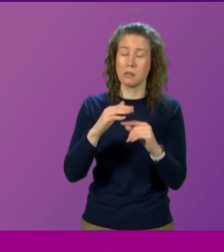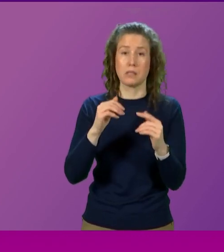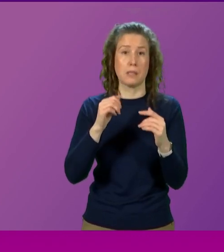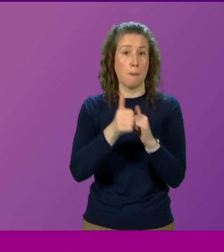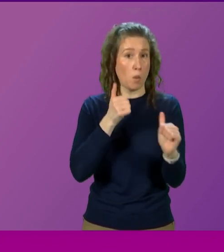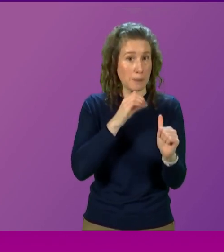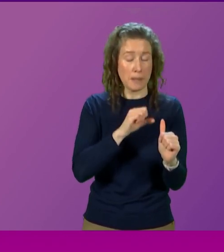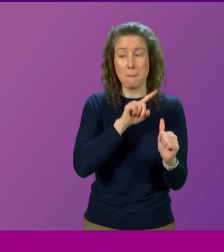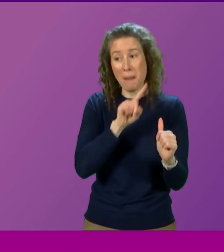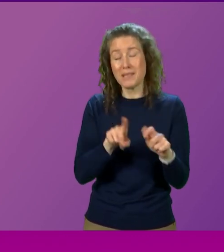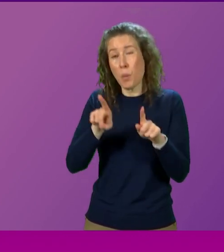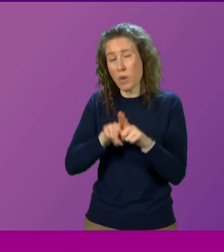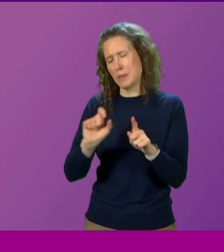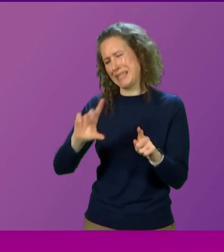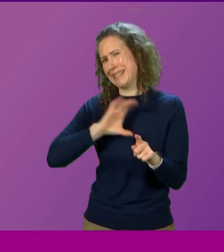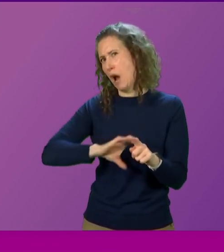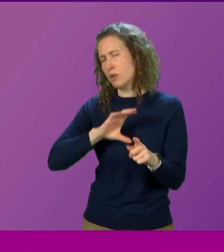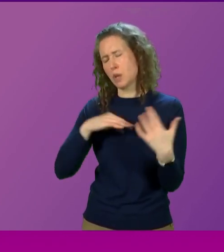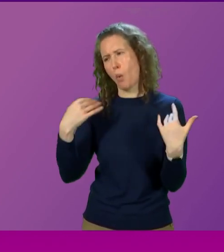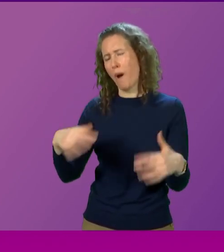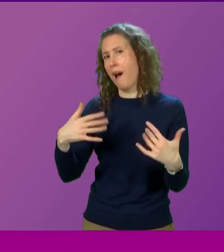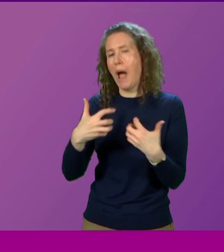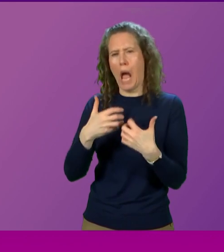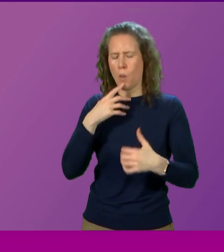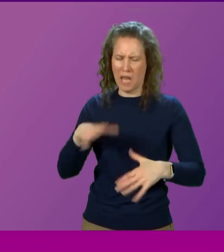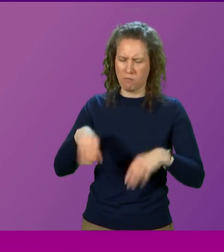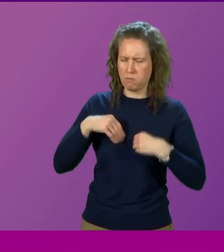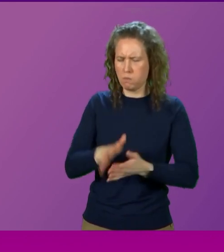and the way he tackled head-on his diagnosis of MND that will endure.